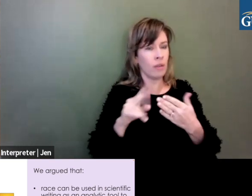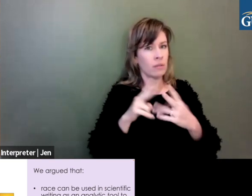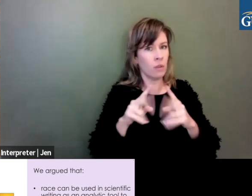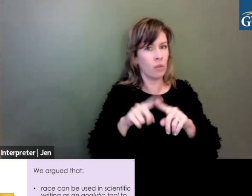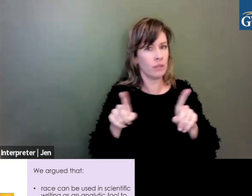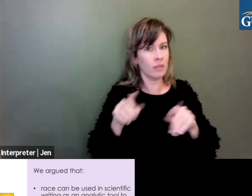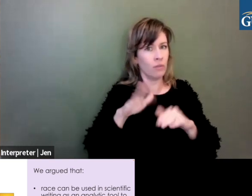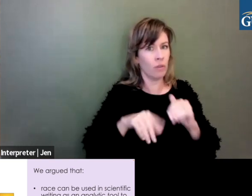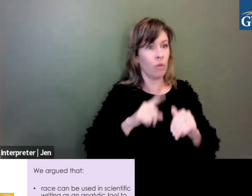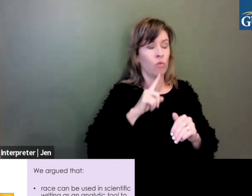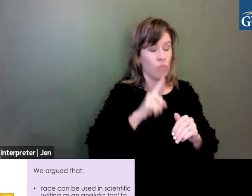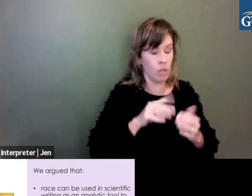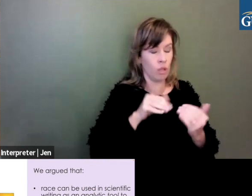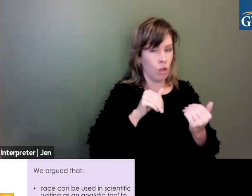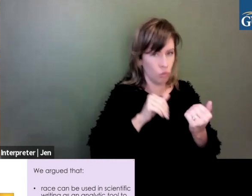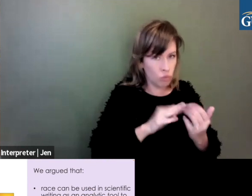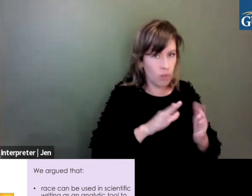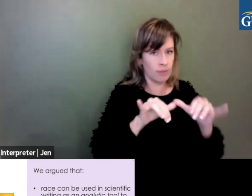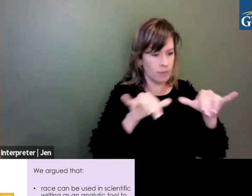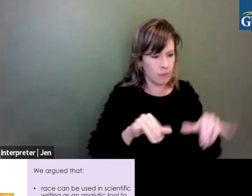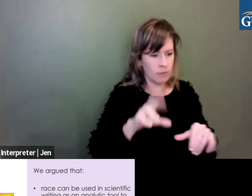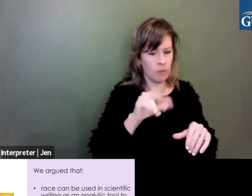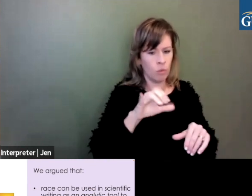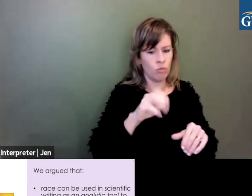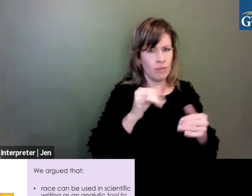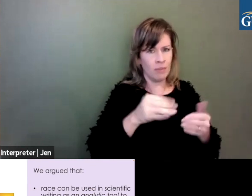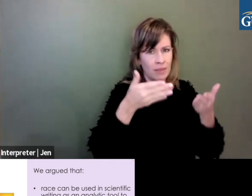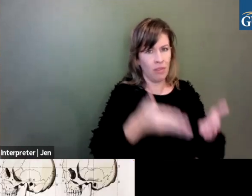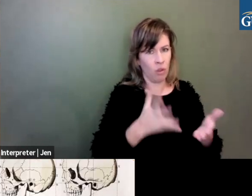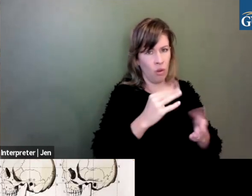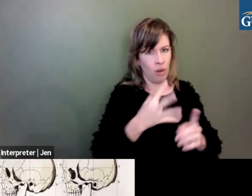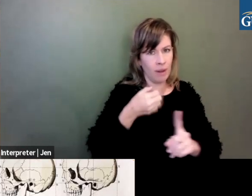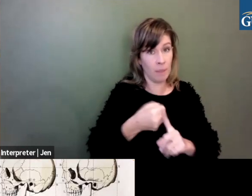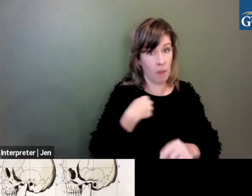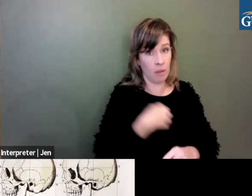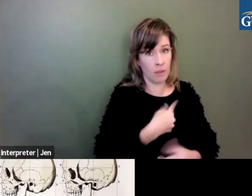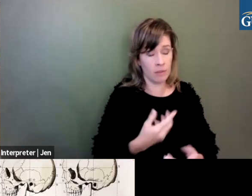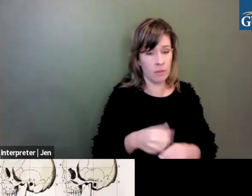that actually impacts us.